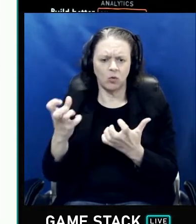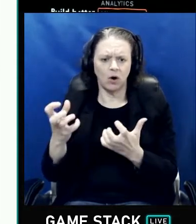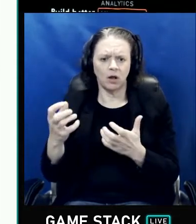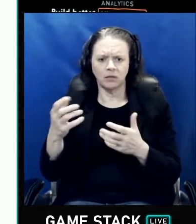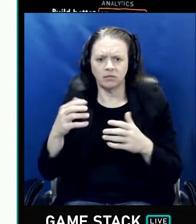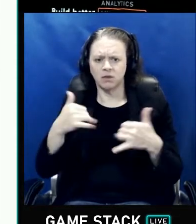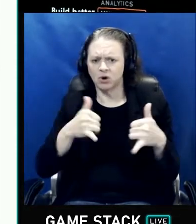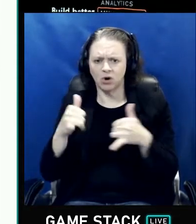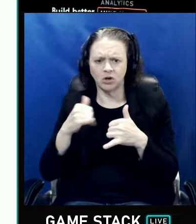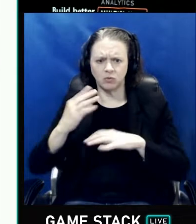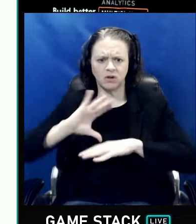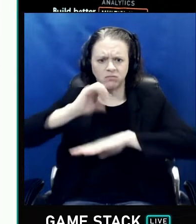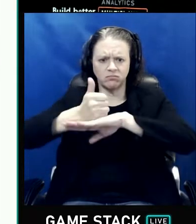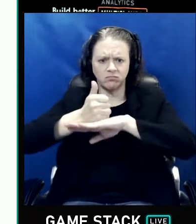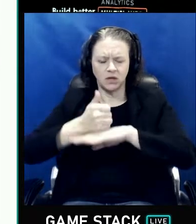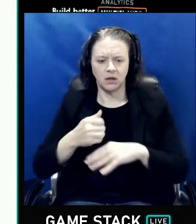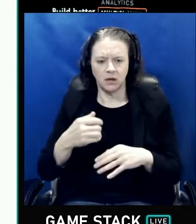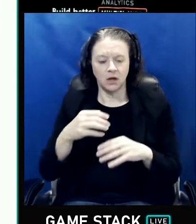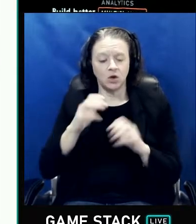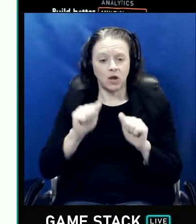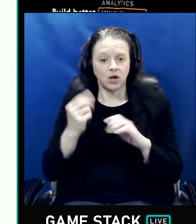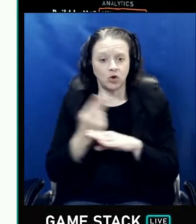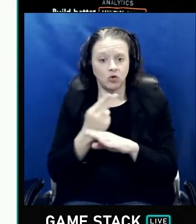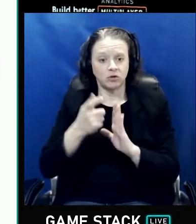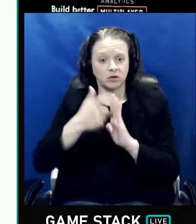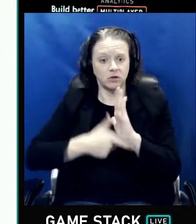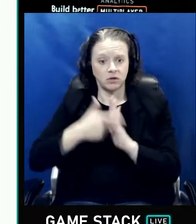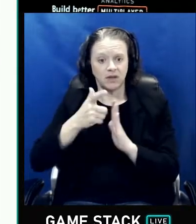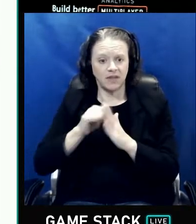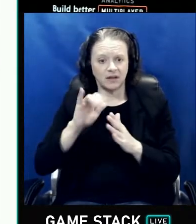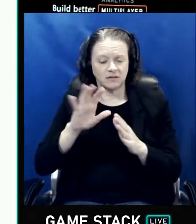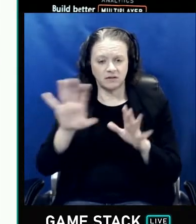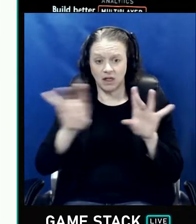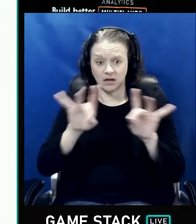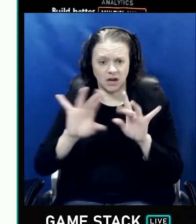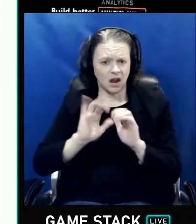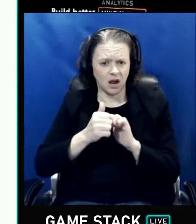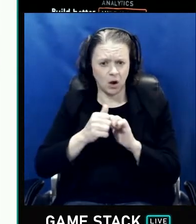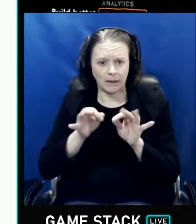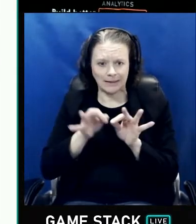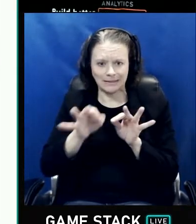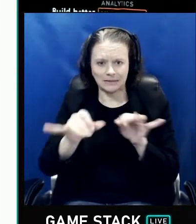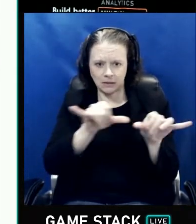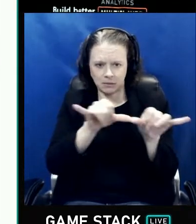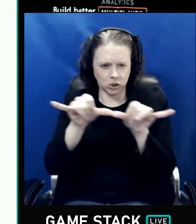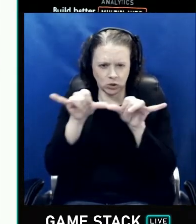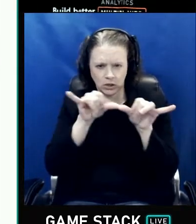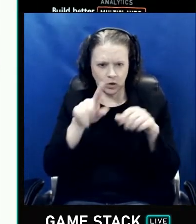but the defaults are selected based on the latency measurements when the Party subsystem is initialized, so that might be better,